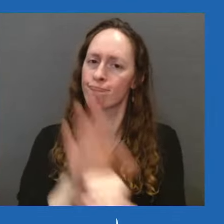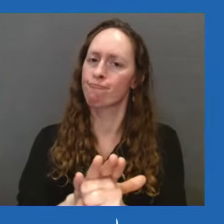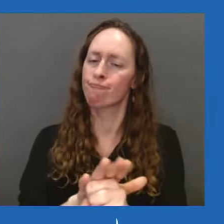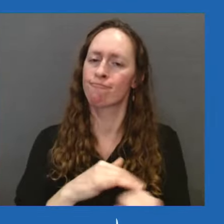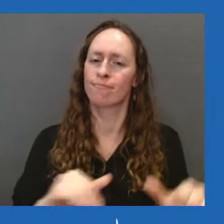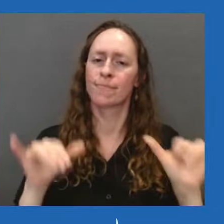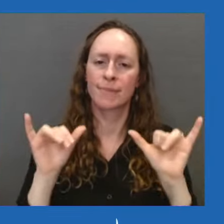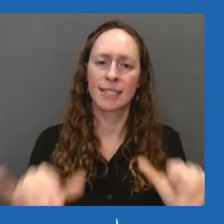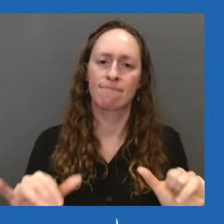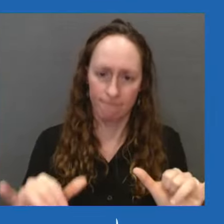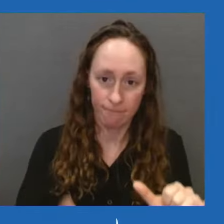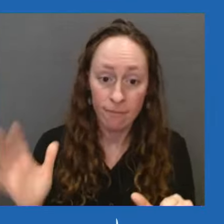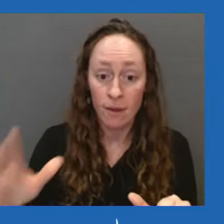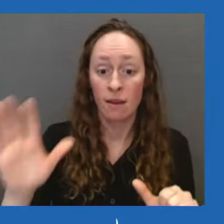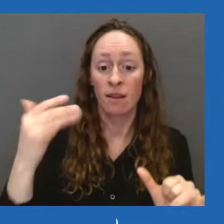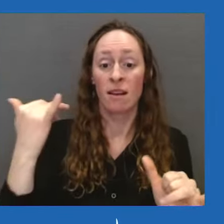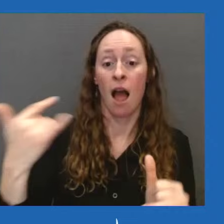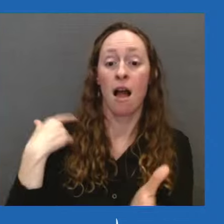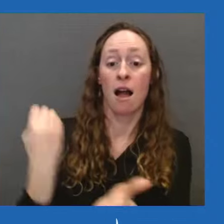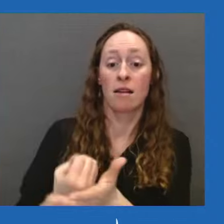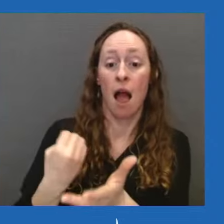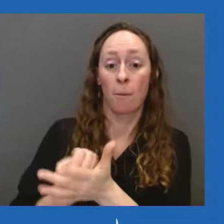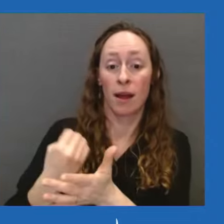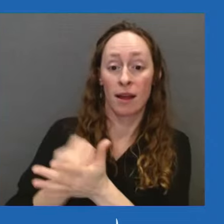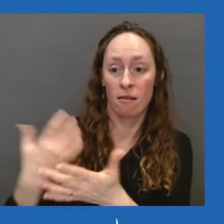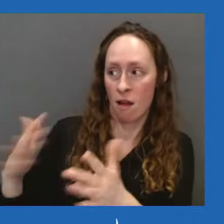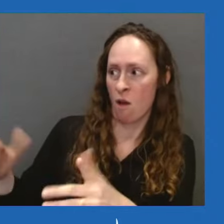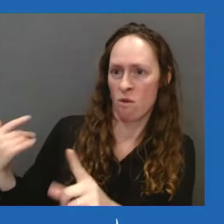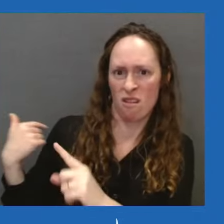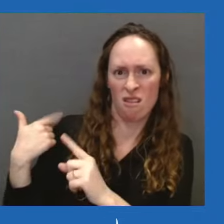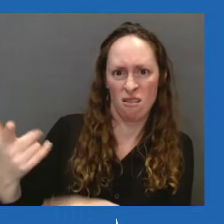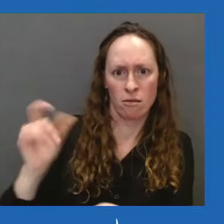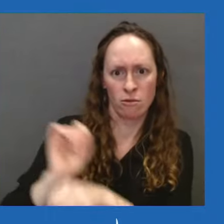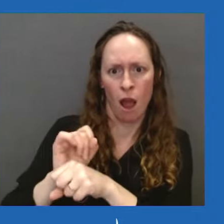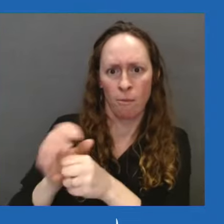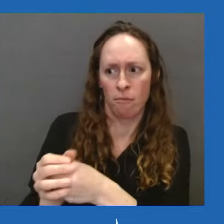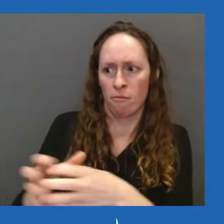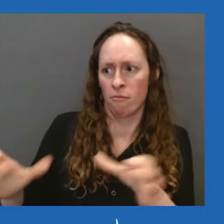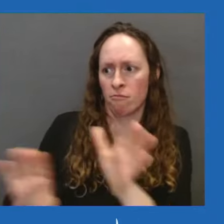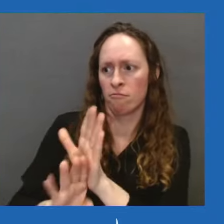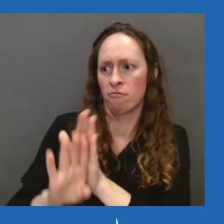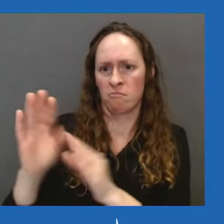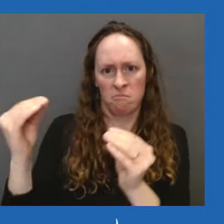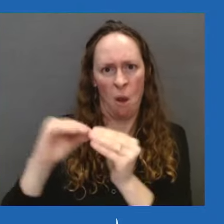That's more growth --